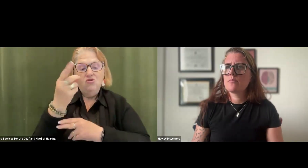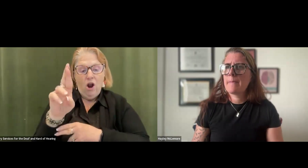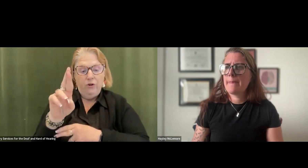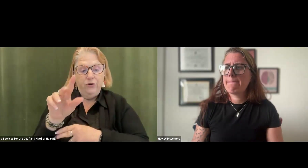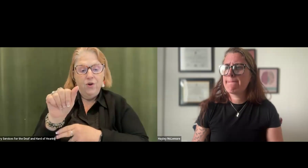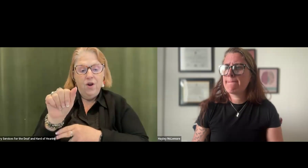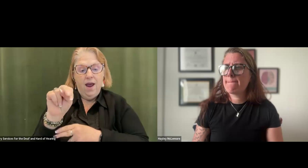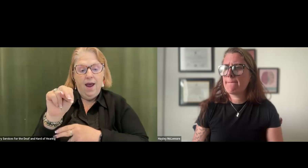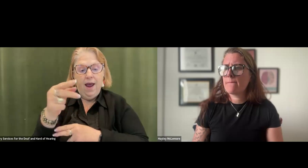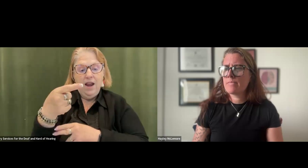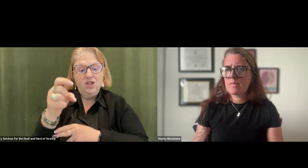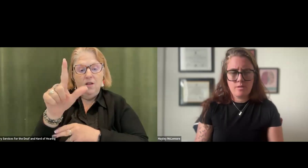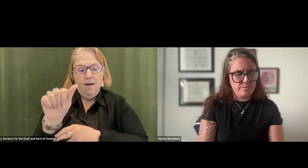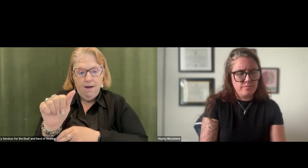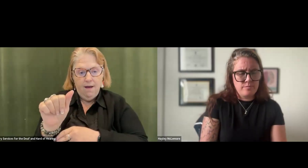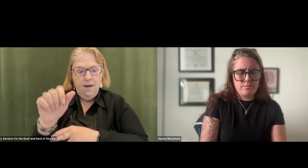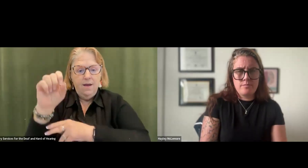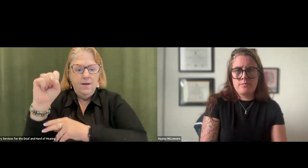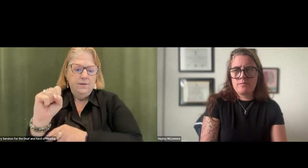Next month we will have Dr. Angela Scruggs with us.